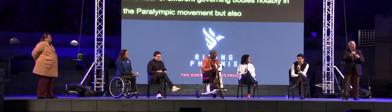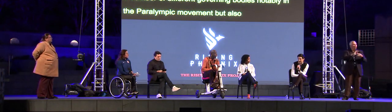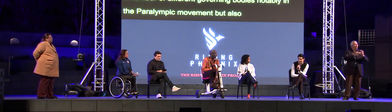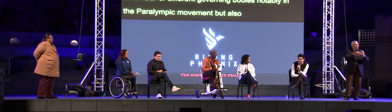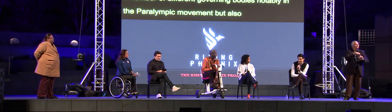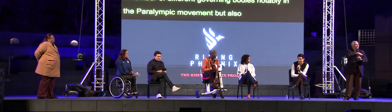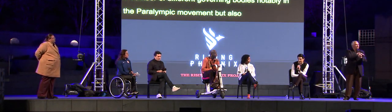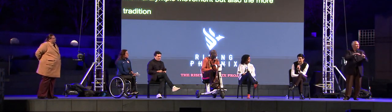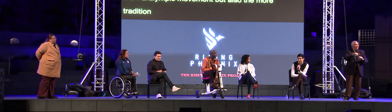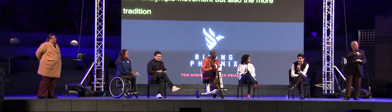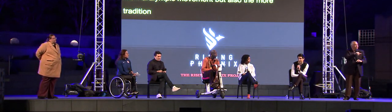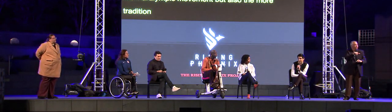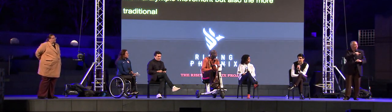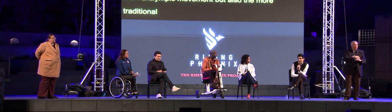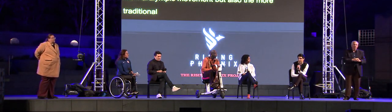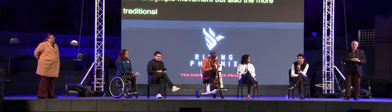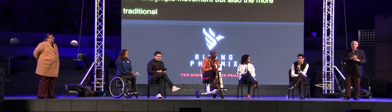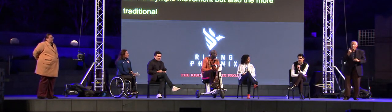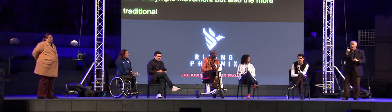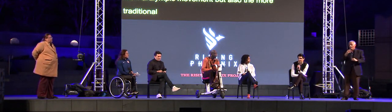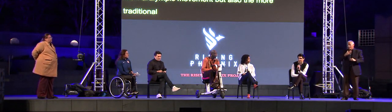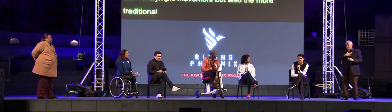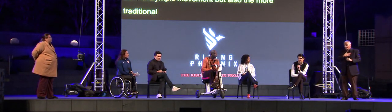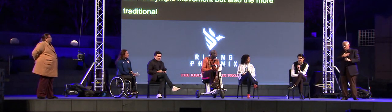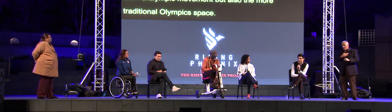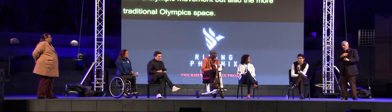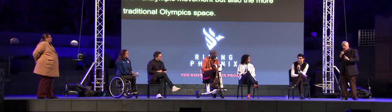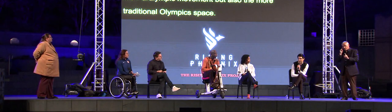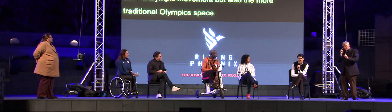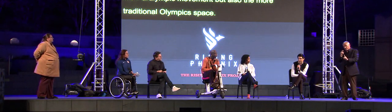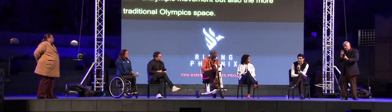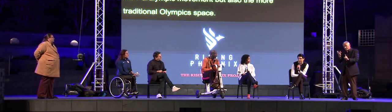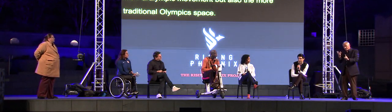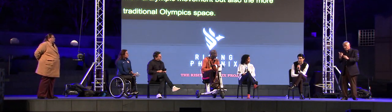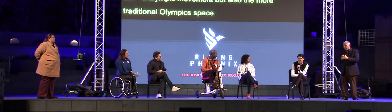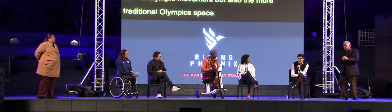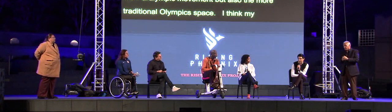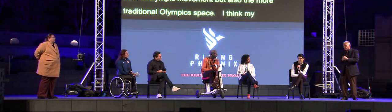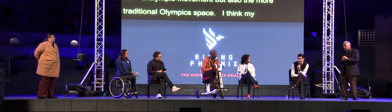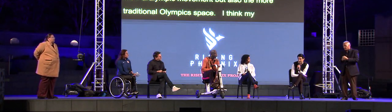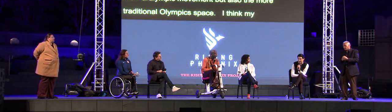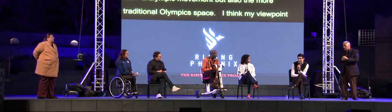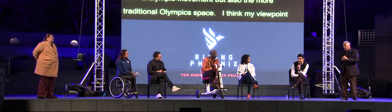I think my viewpoint is it's really, really